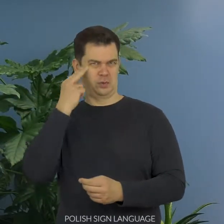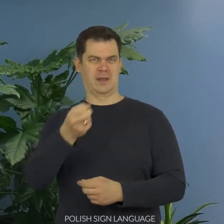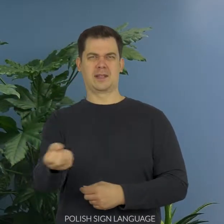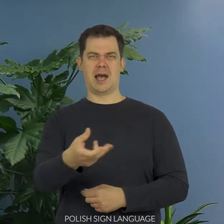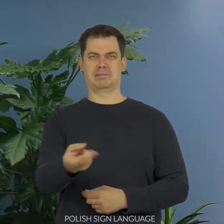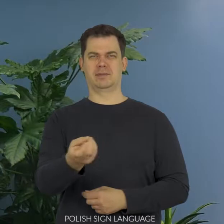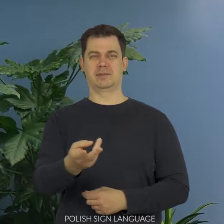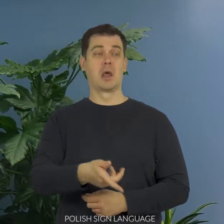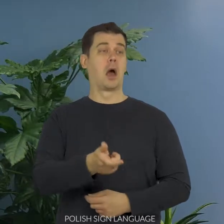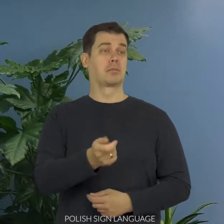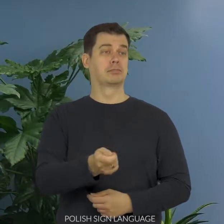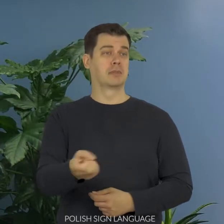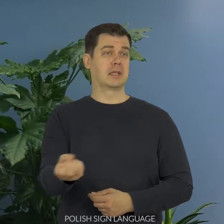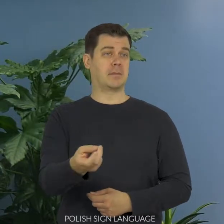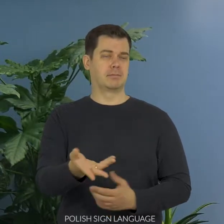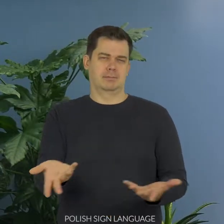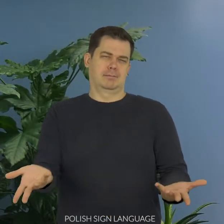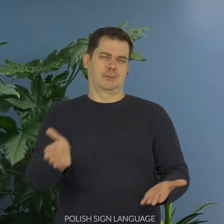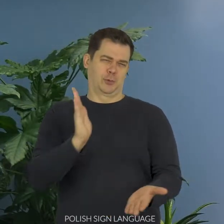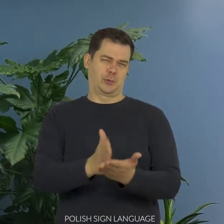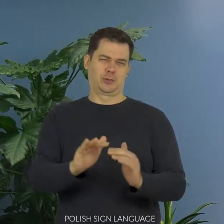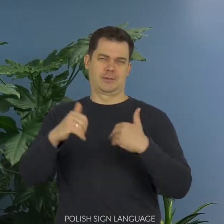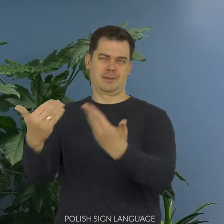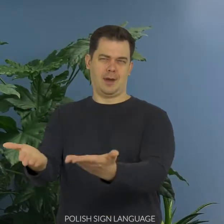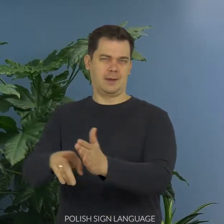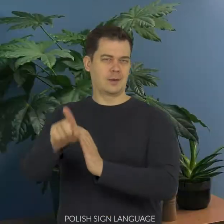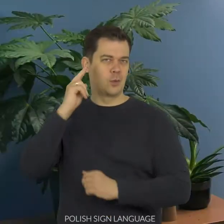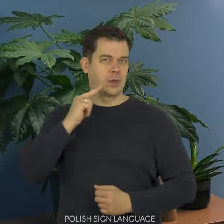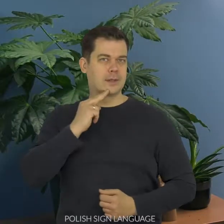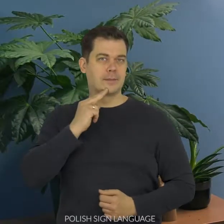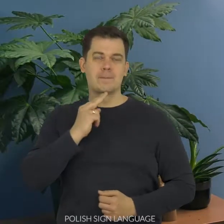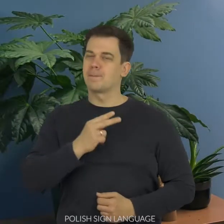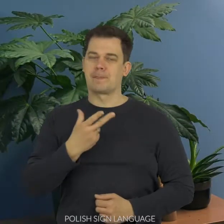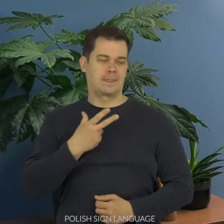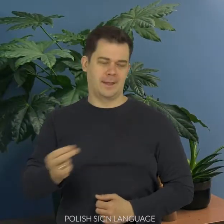Just turn on the "subtitles" option and that's it! Well, no.